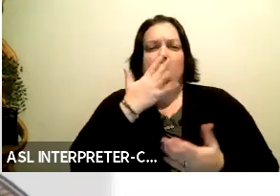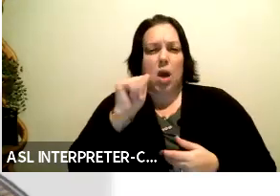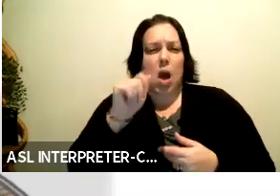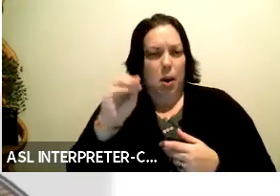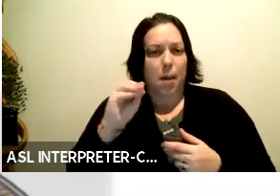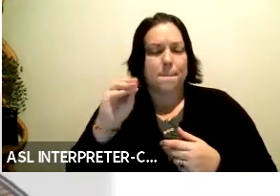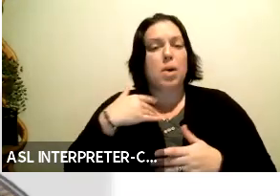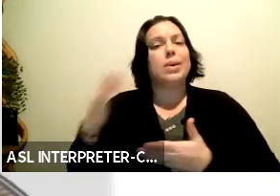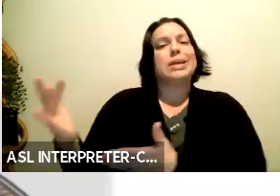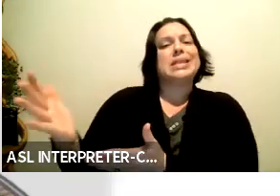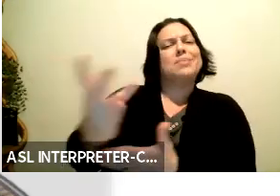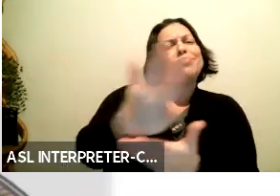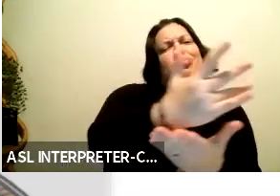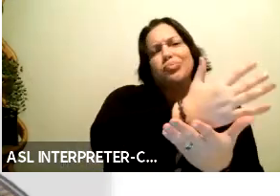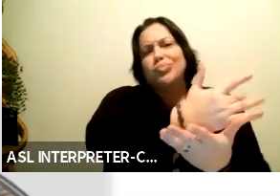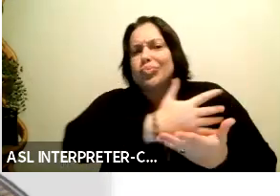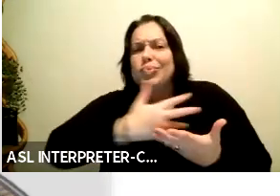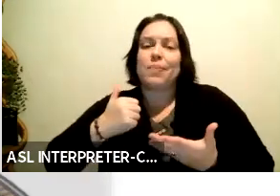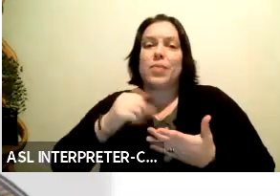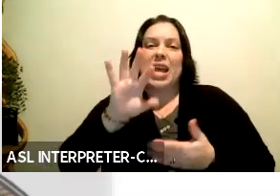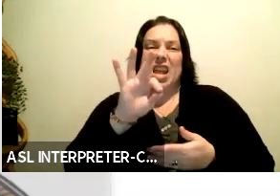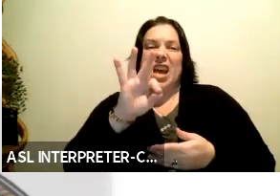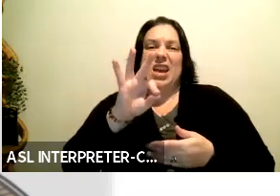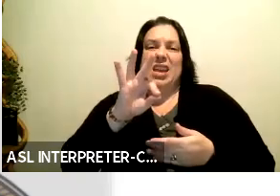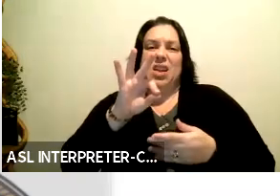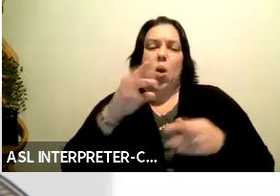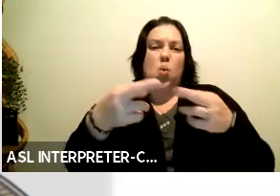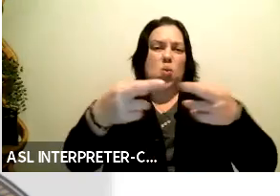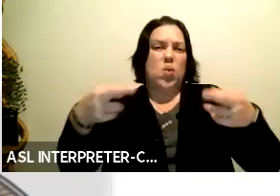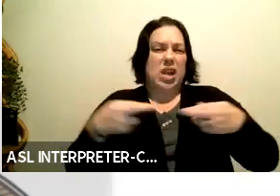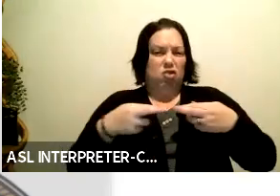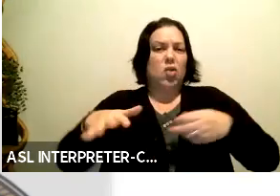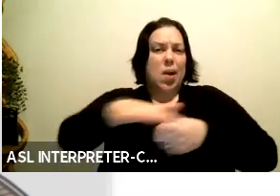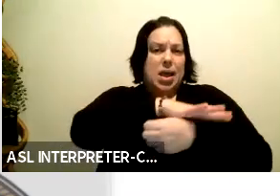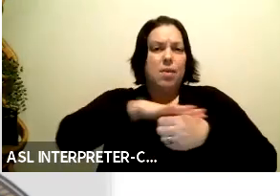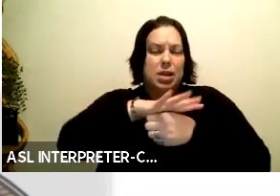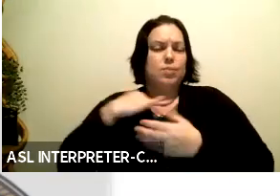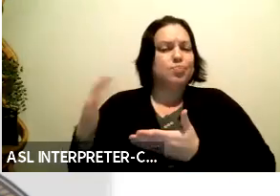information from all of those areas through the all hazards regions. We had whole community